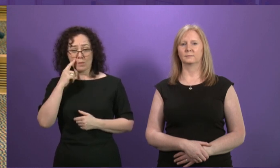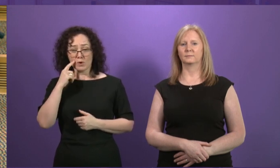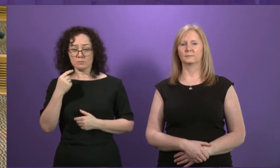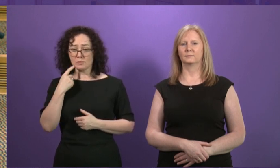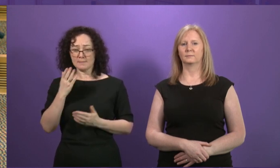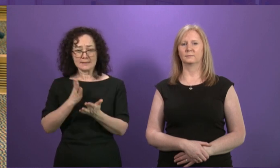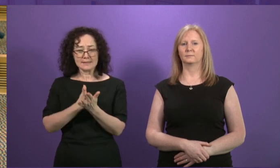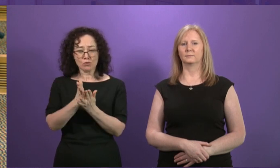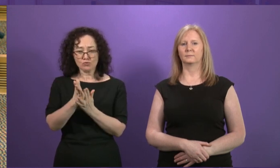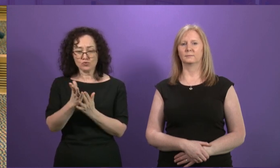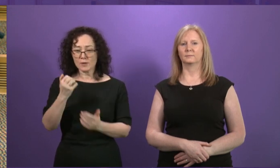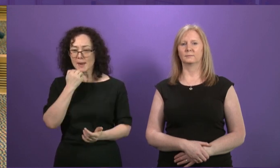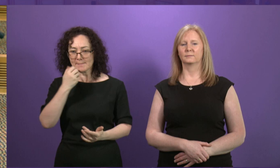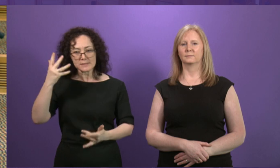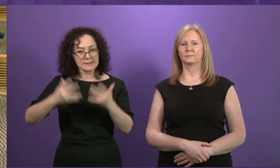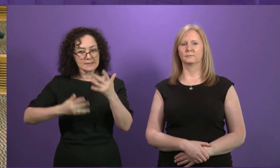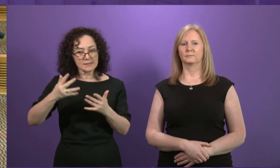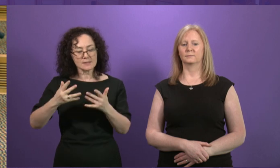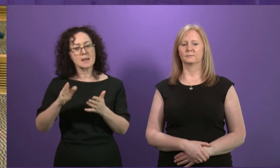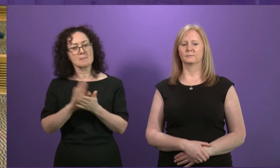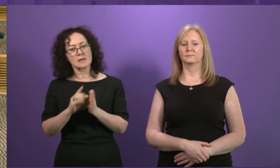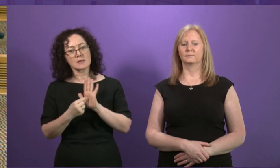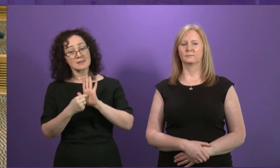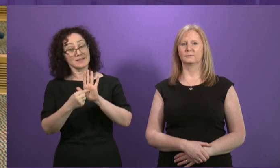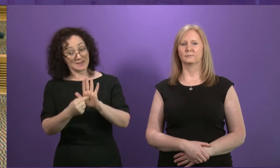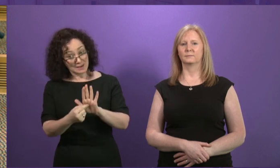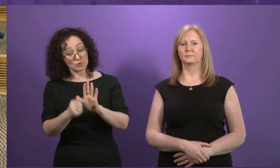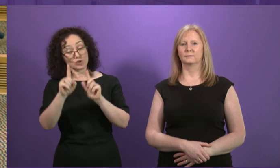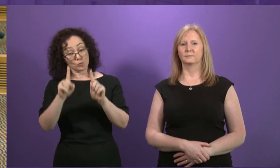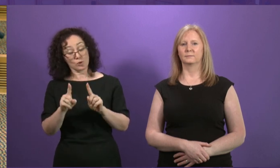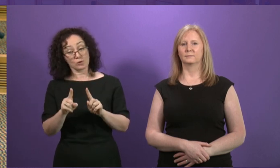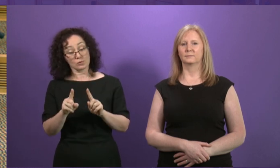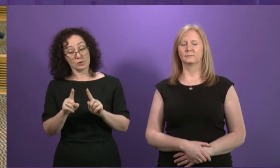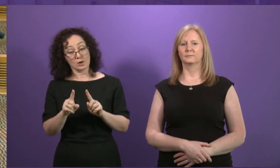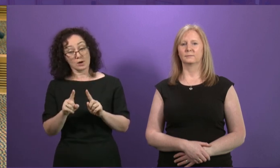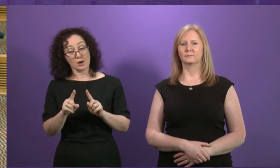because that would demonstrate that the NHS is, on so many different measures, the best-performing